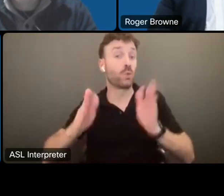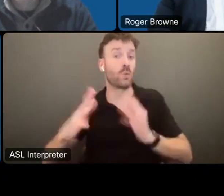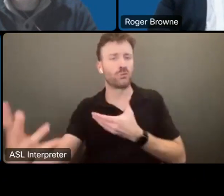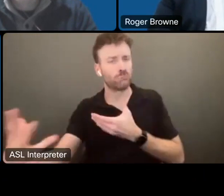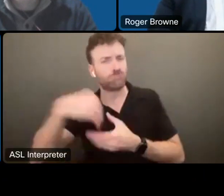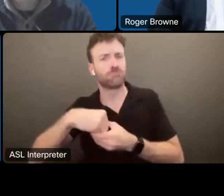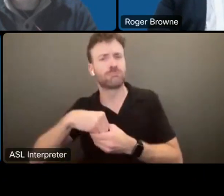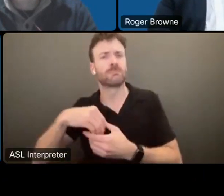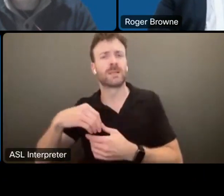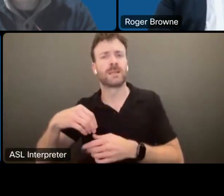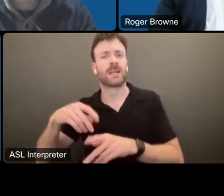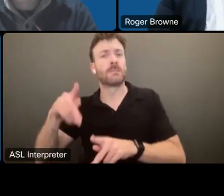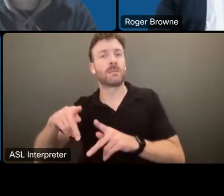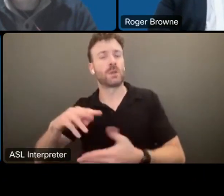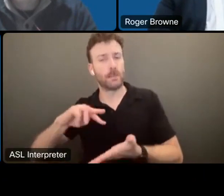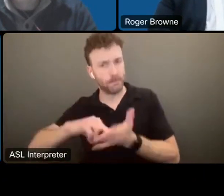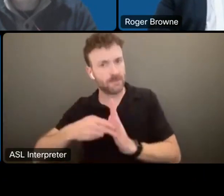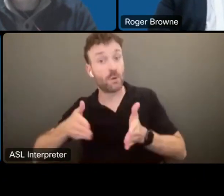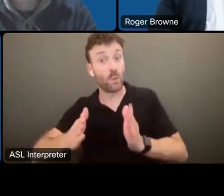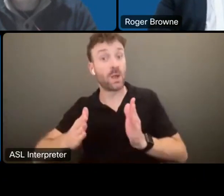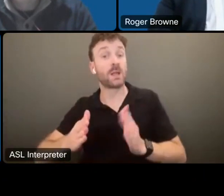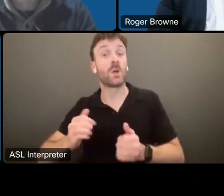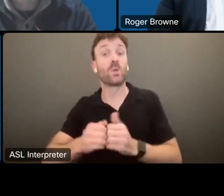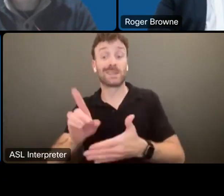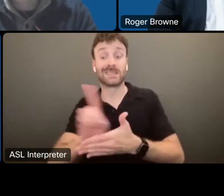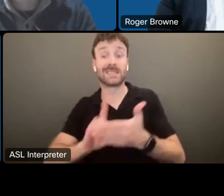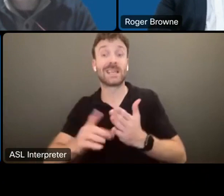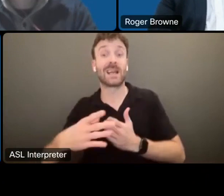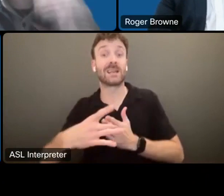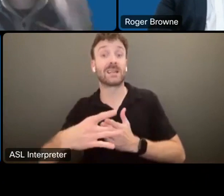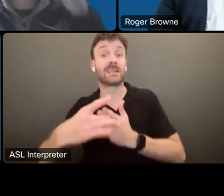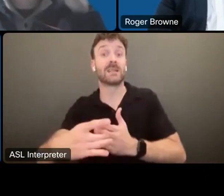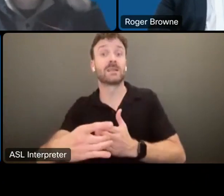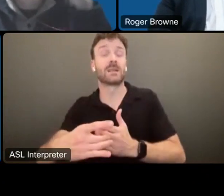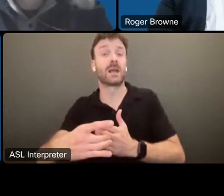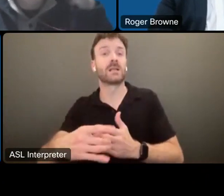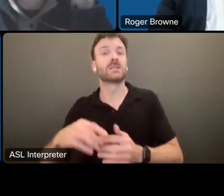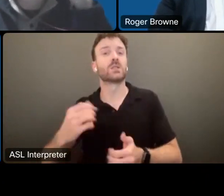way and provide design guidance is to use a walking audit. So thank you for that comment.